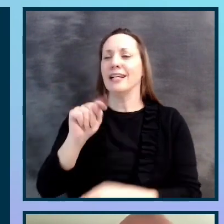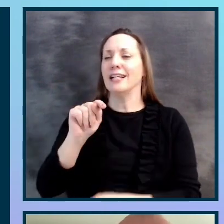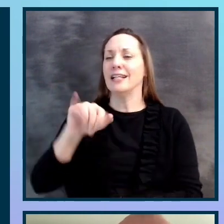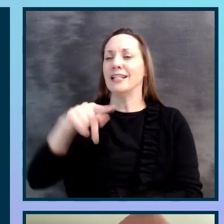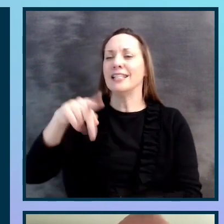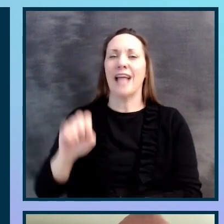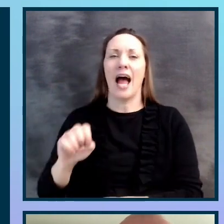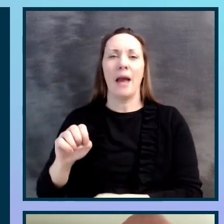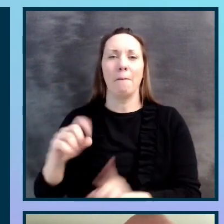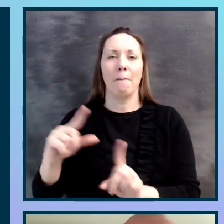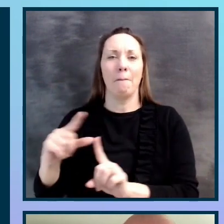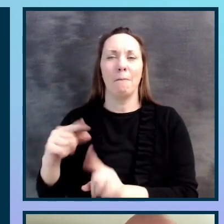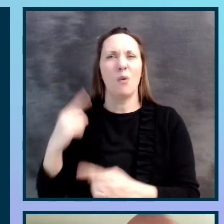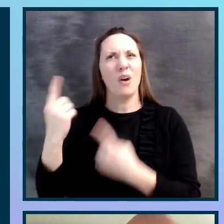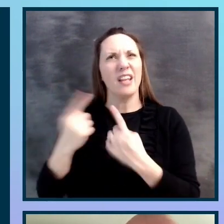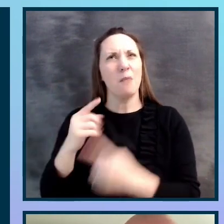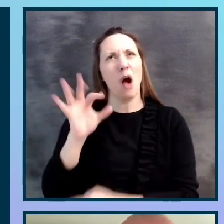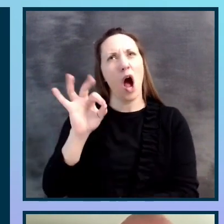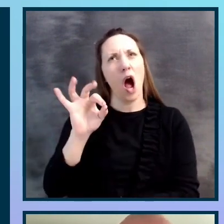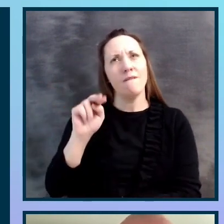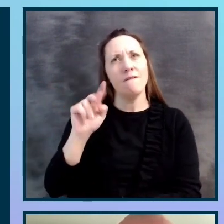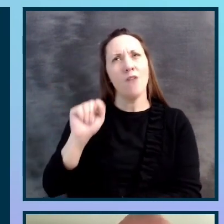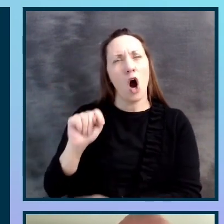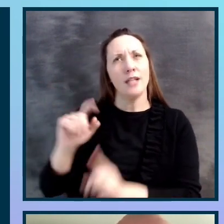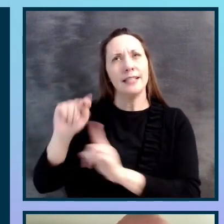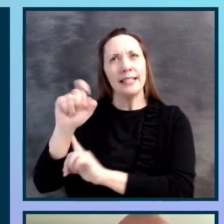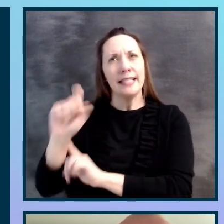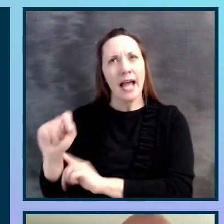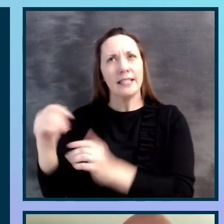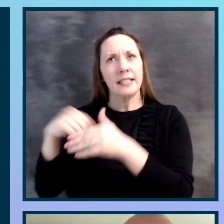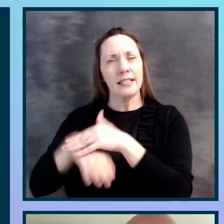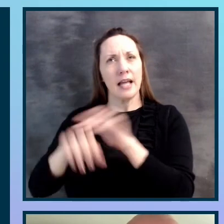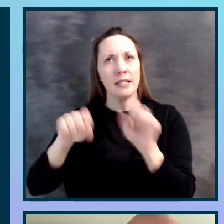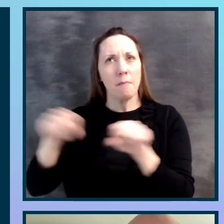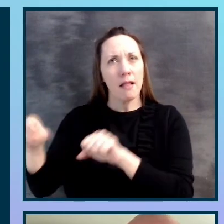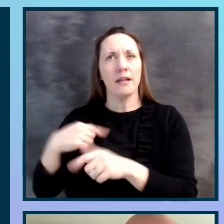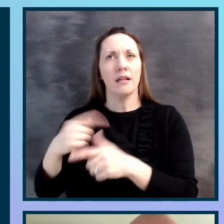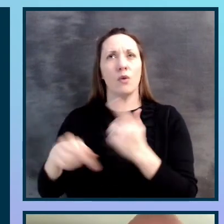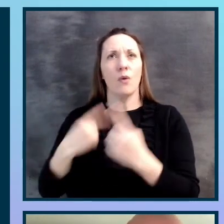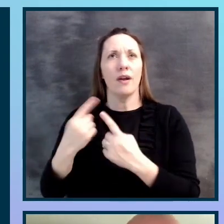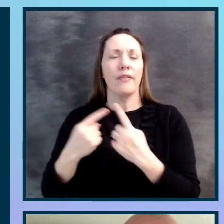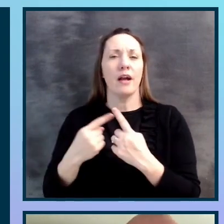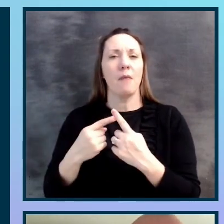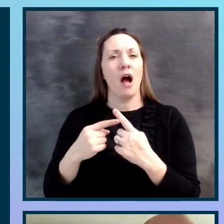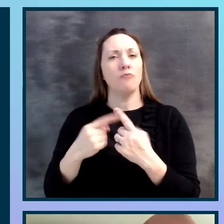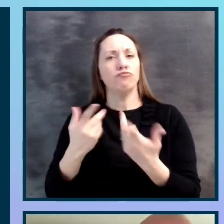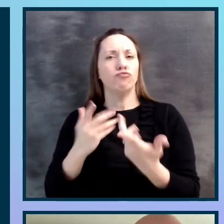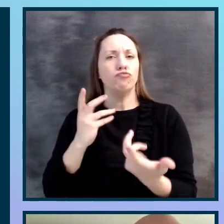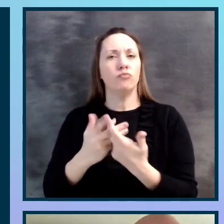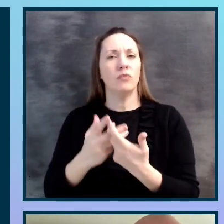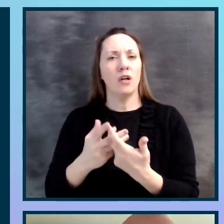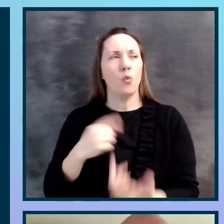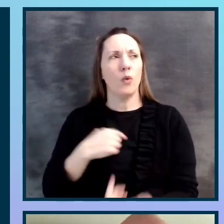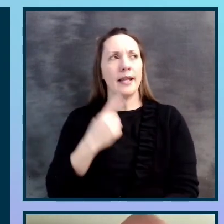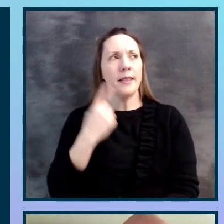about font accessibility, and we wanted to sort of open up and unpack the question, we didn't say is one font more accessible than another.